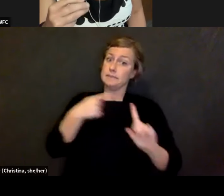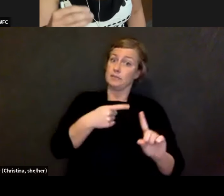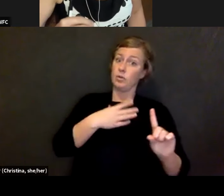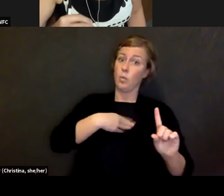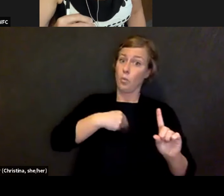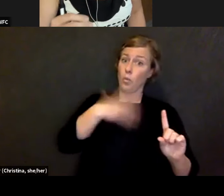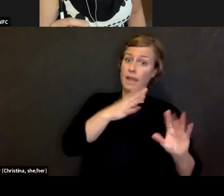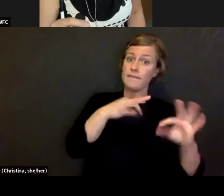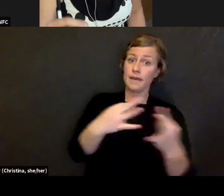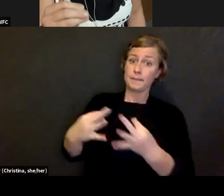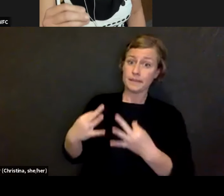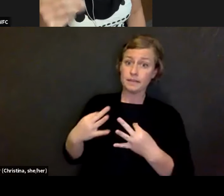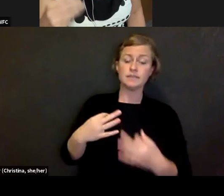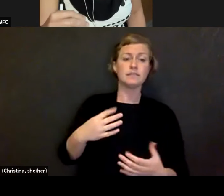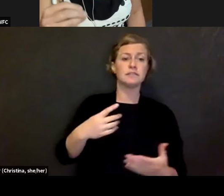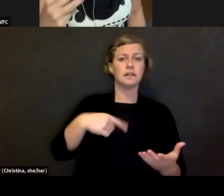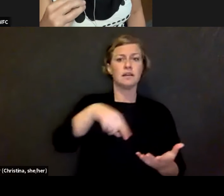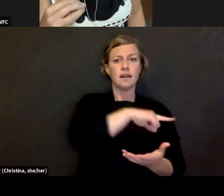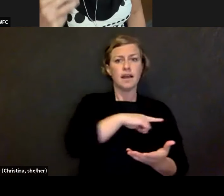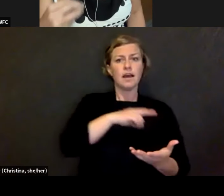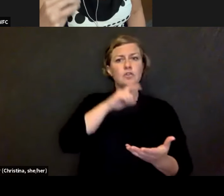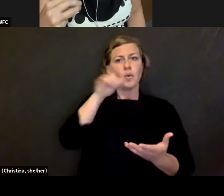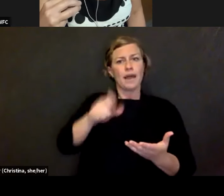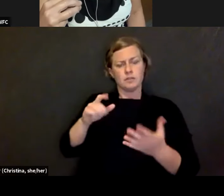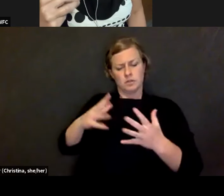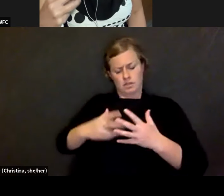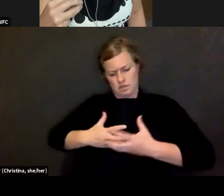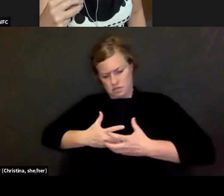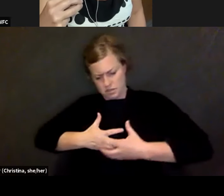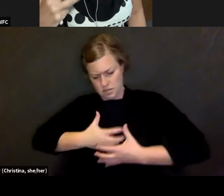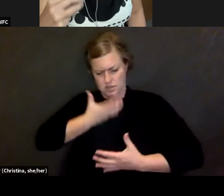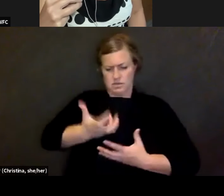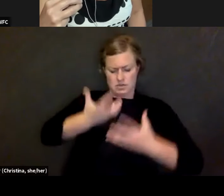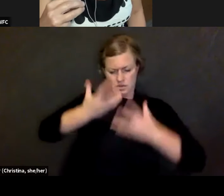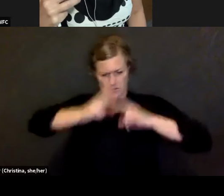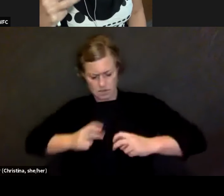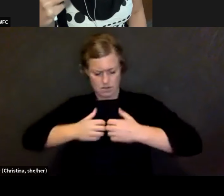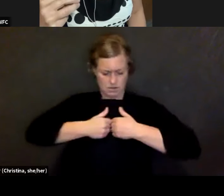but it's important for non-black families to not have to go through, especially white families to not